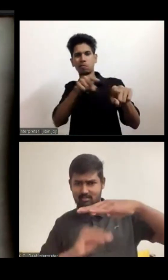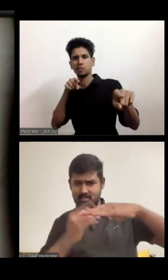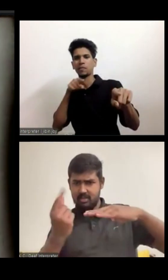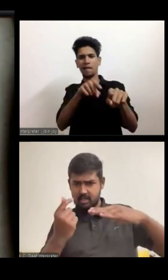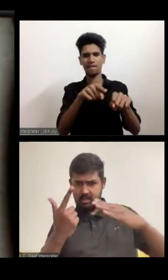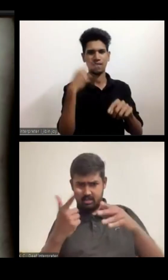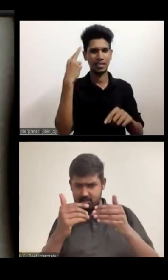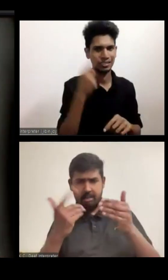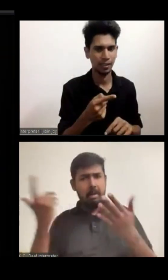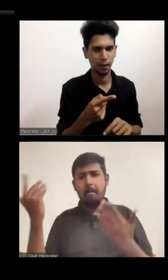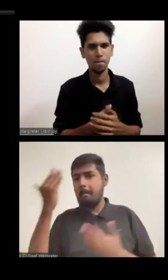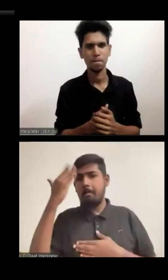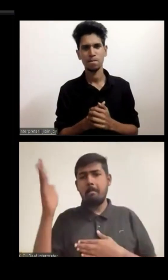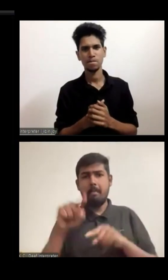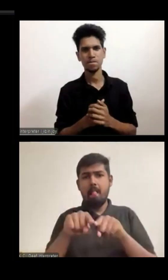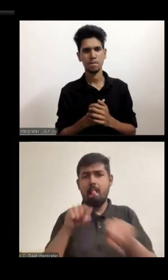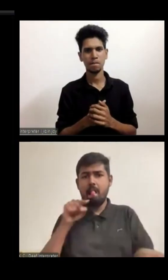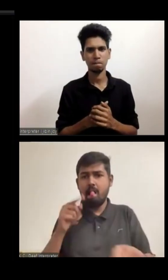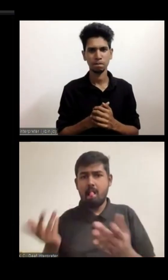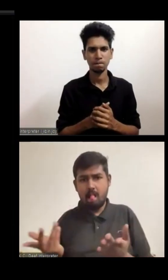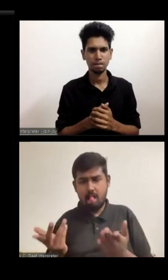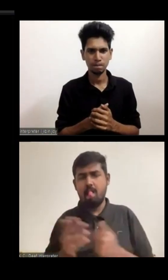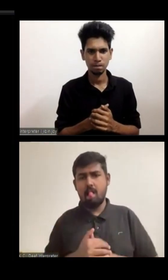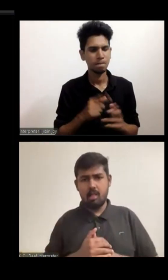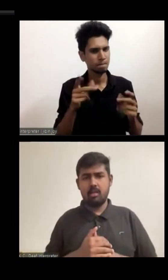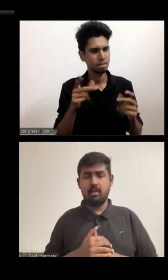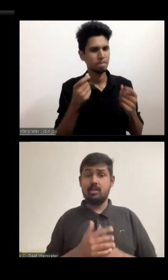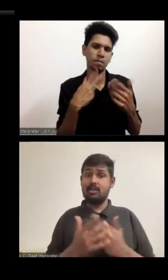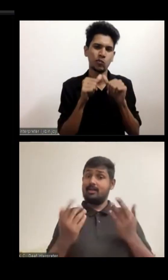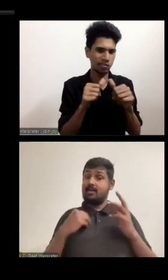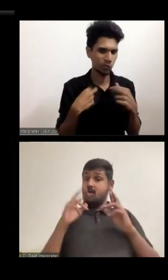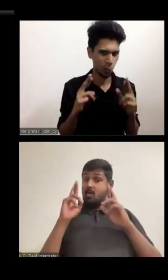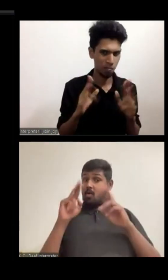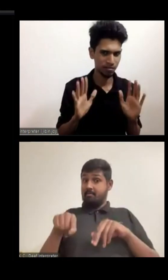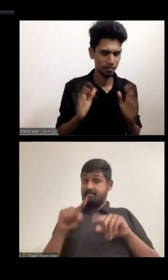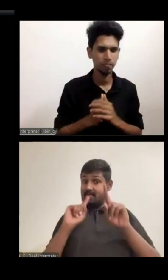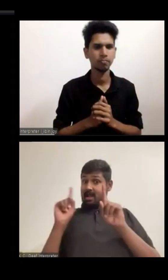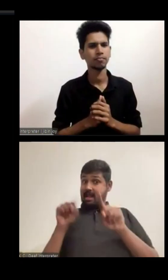Let's hope that answers. Yes. Mr. Siddharth... How does your app...